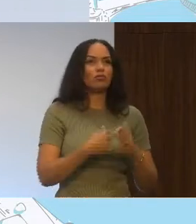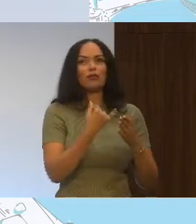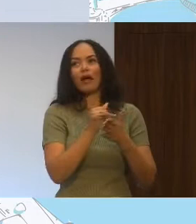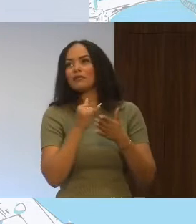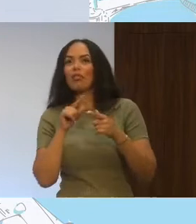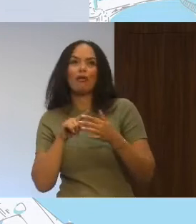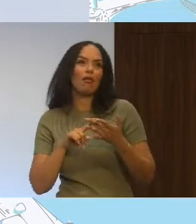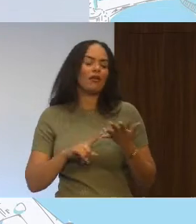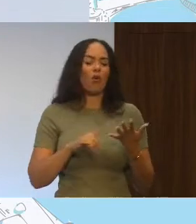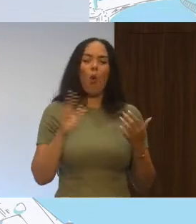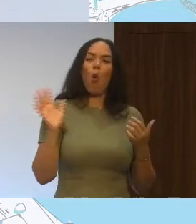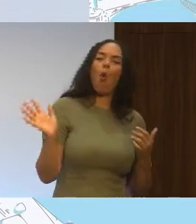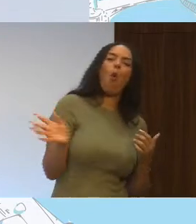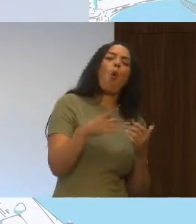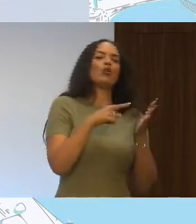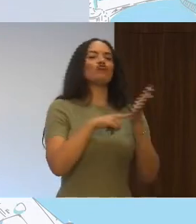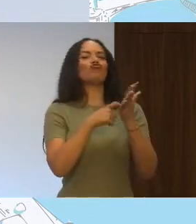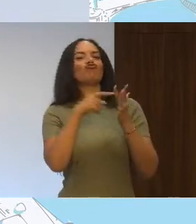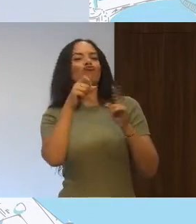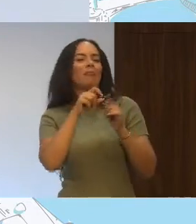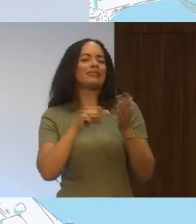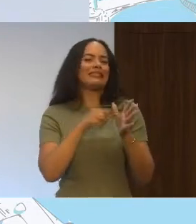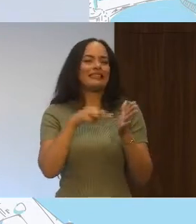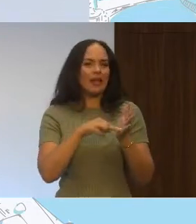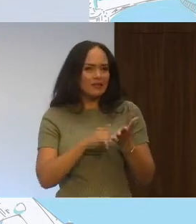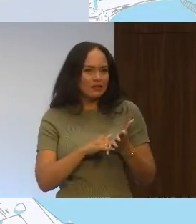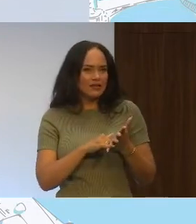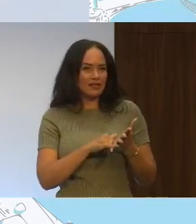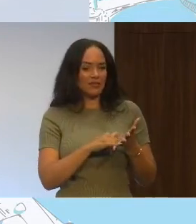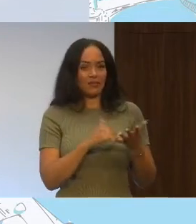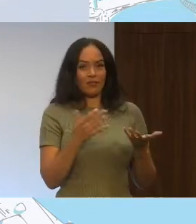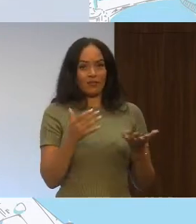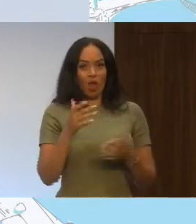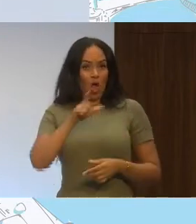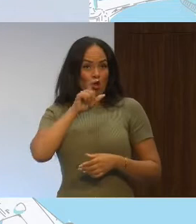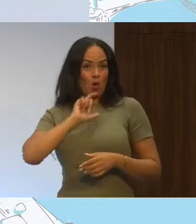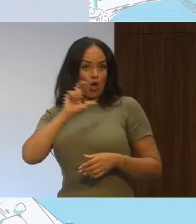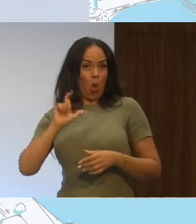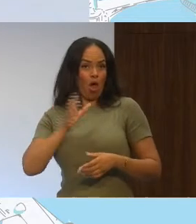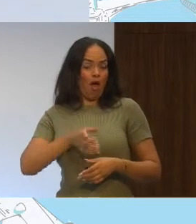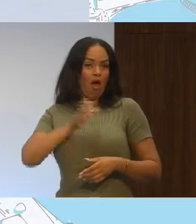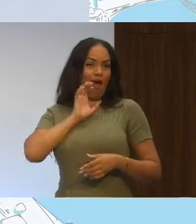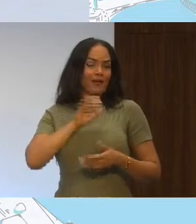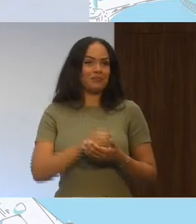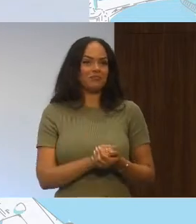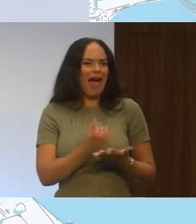all the triptans, high dose aspirin and a glass of cola, anti-inflammatories of every strength,